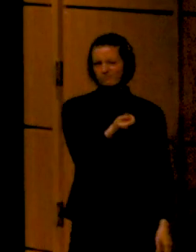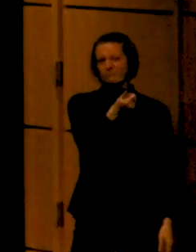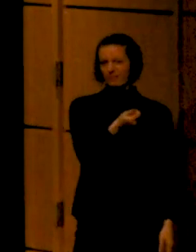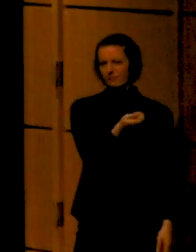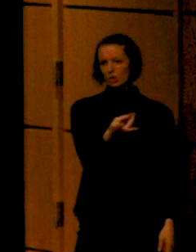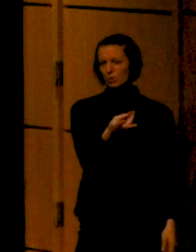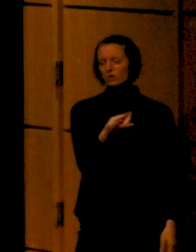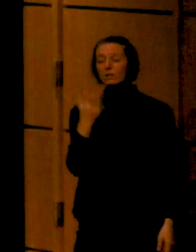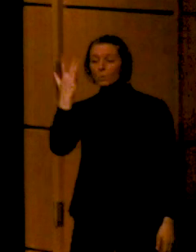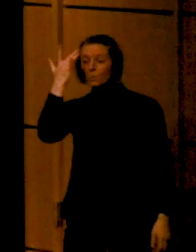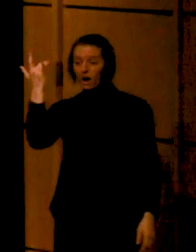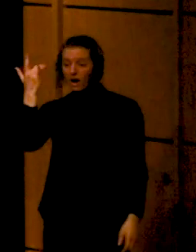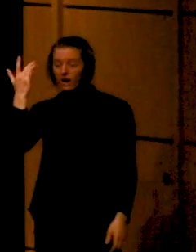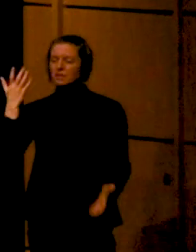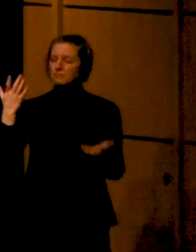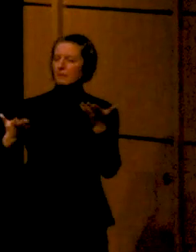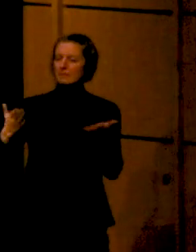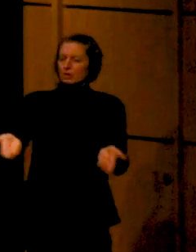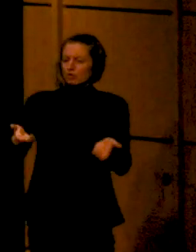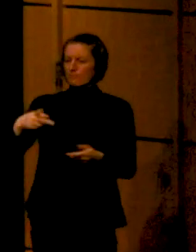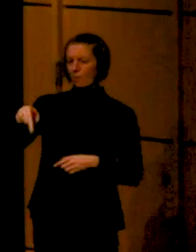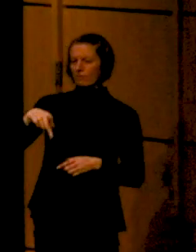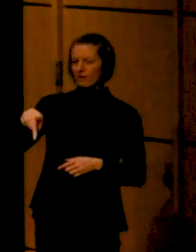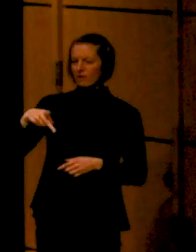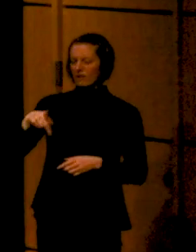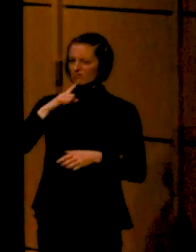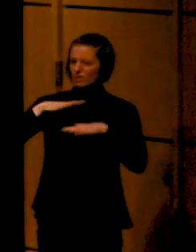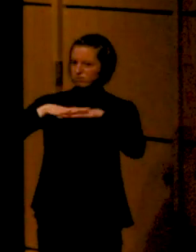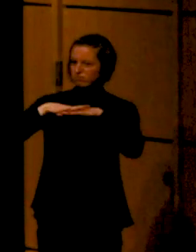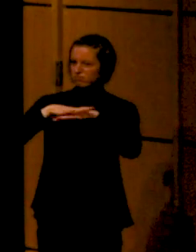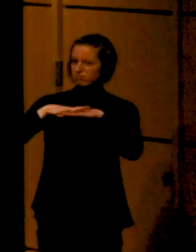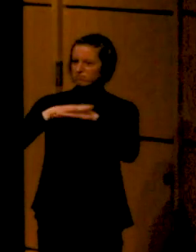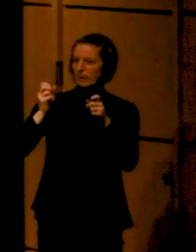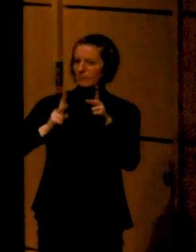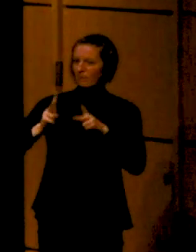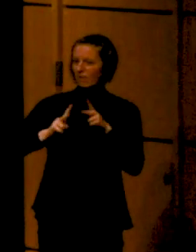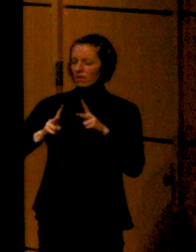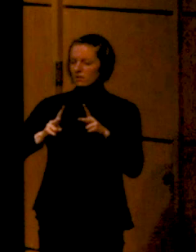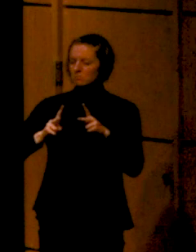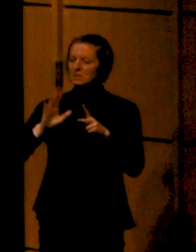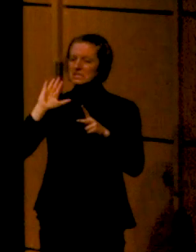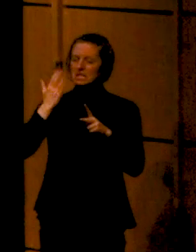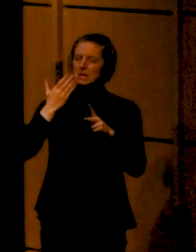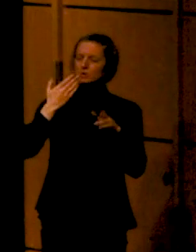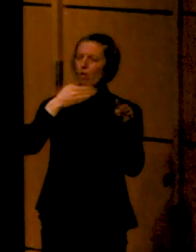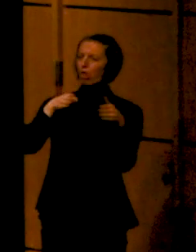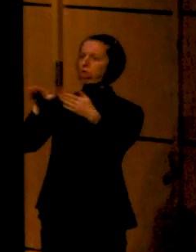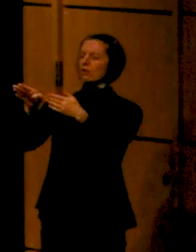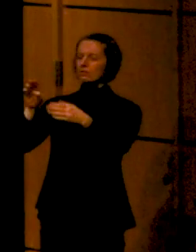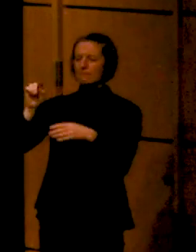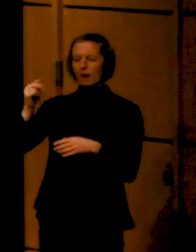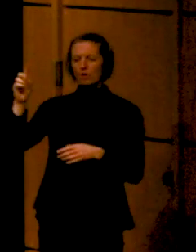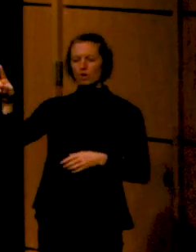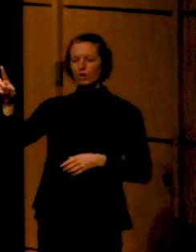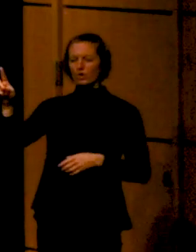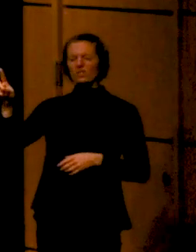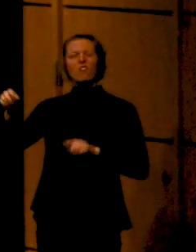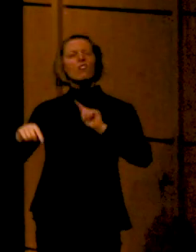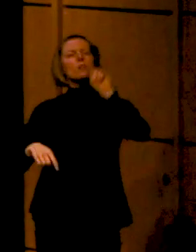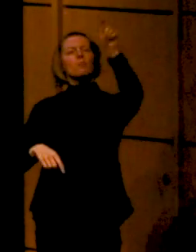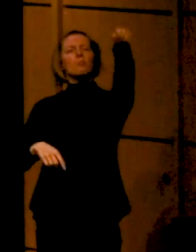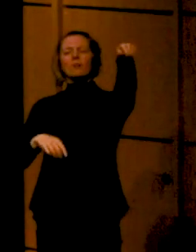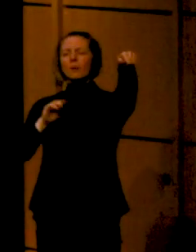great population center, more greatly identified with the mountain they could easily visit,